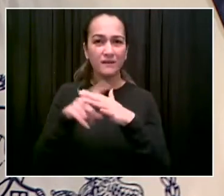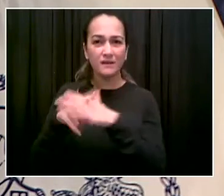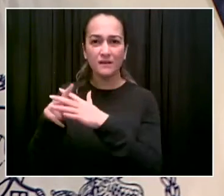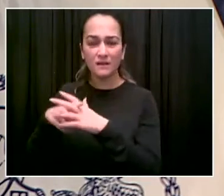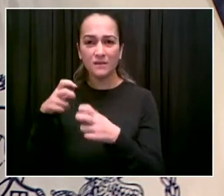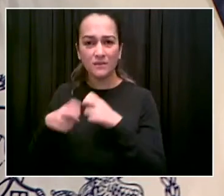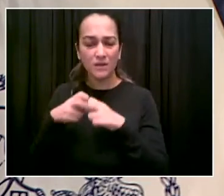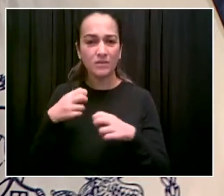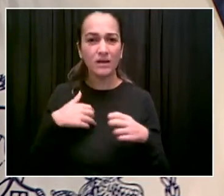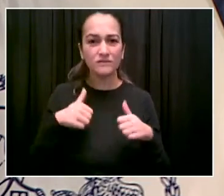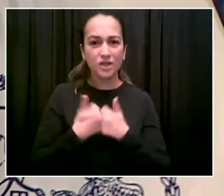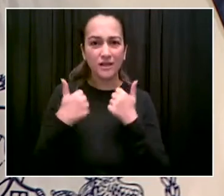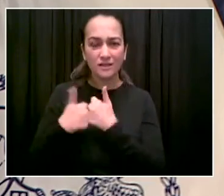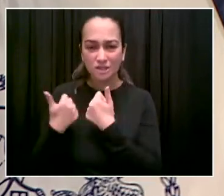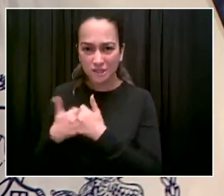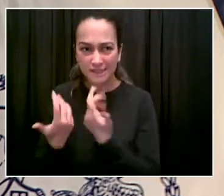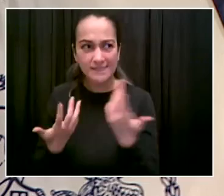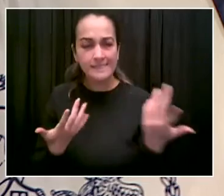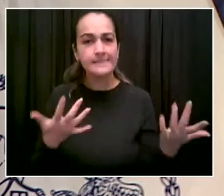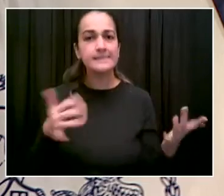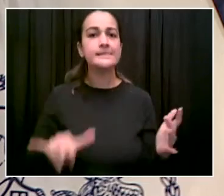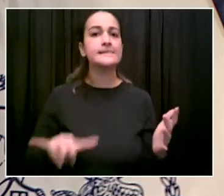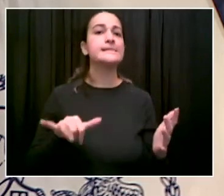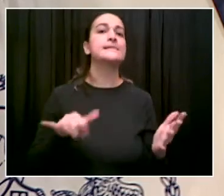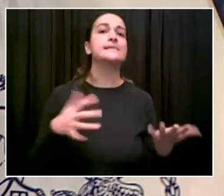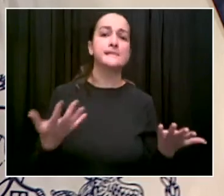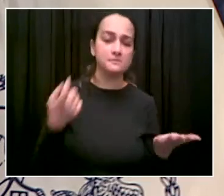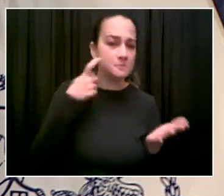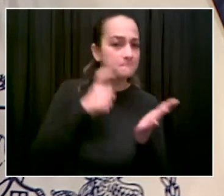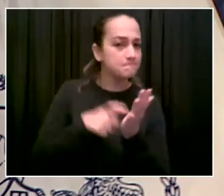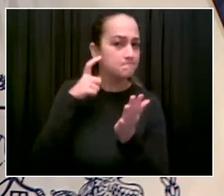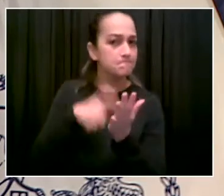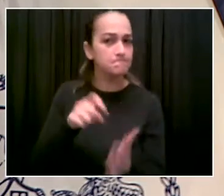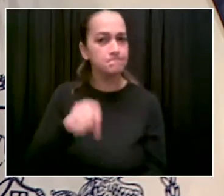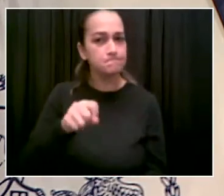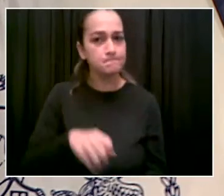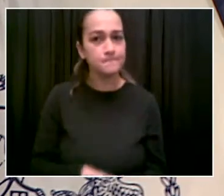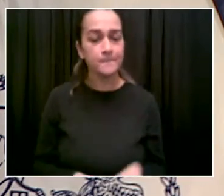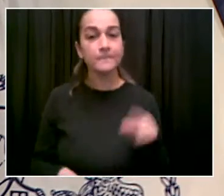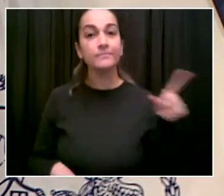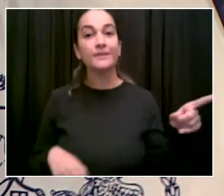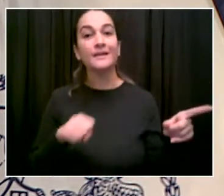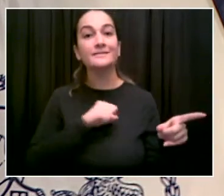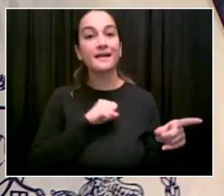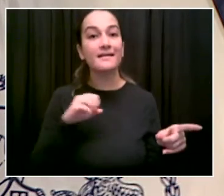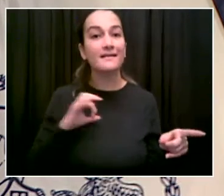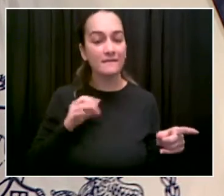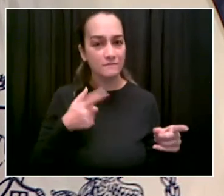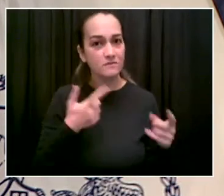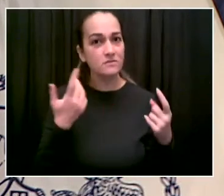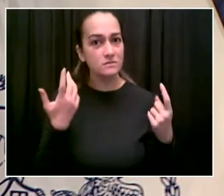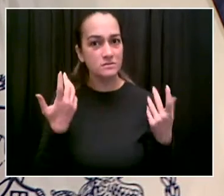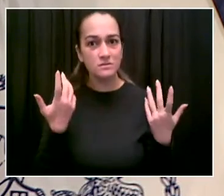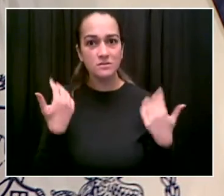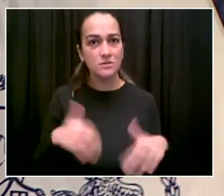PERFECT STORM IMPACTING THE CORRECTIONS SYSTEM. ABSENTEEISM IS